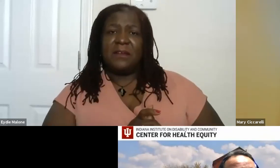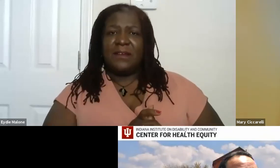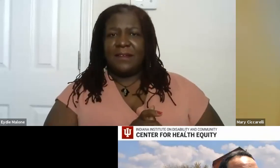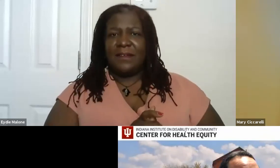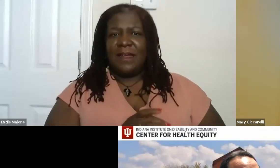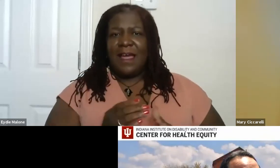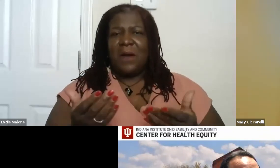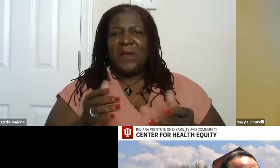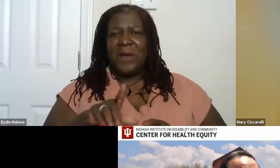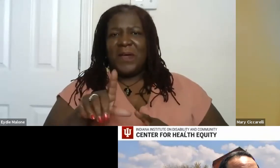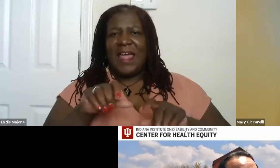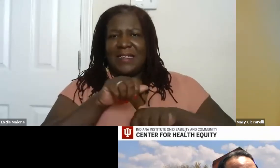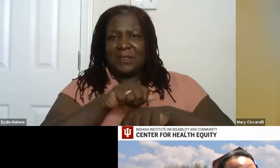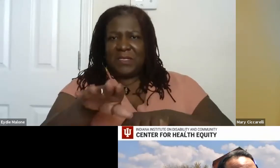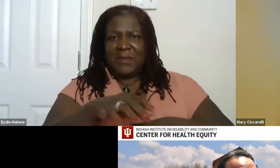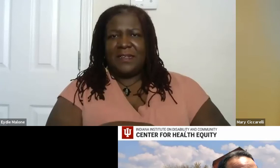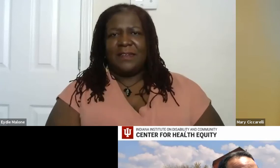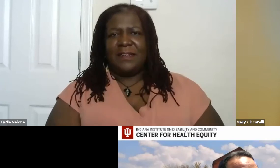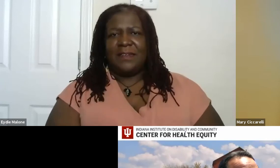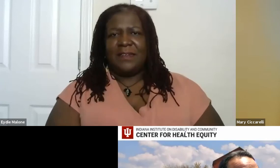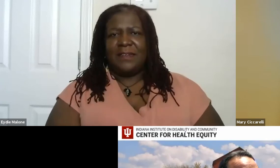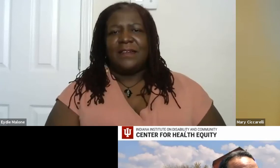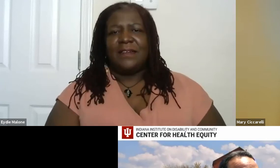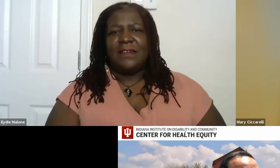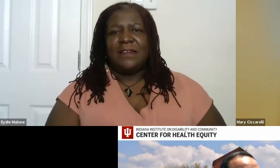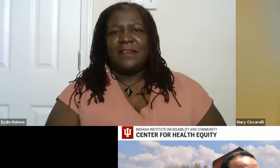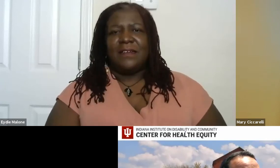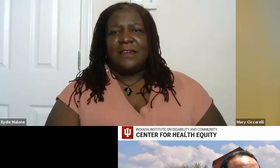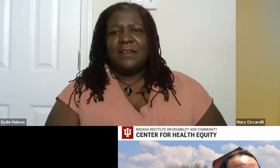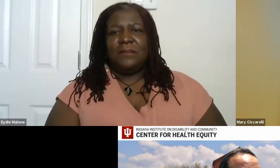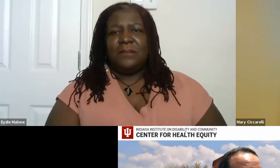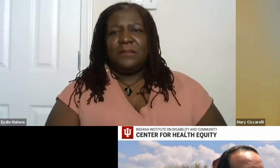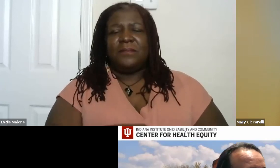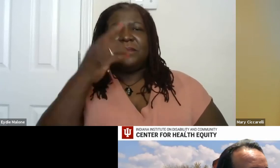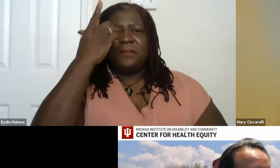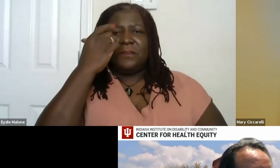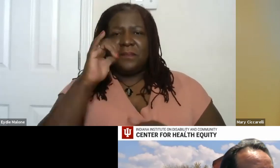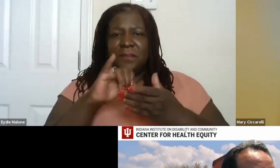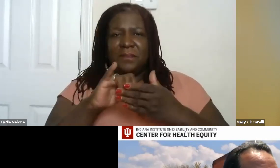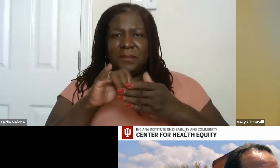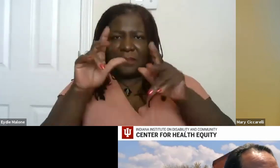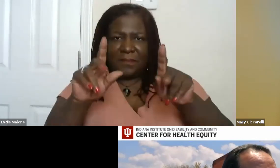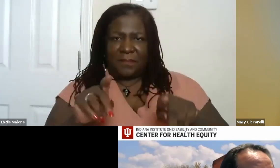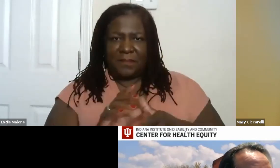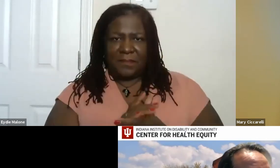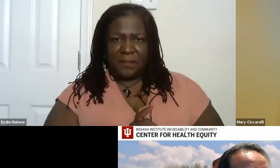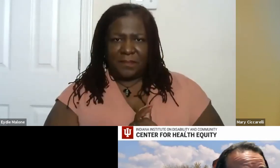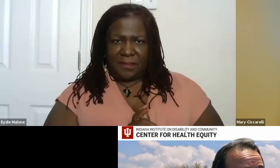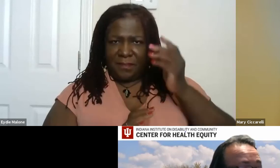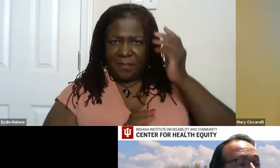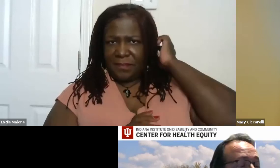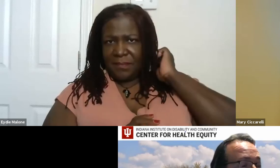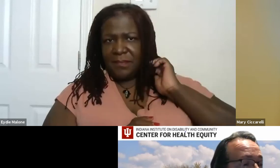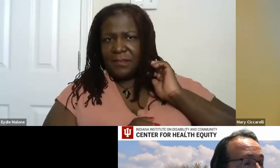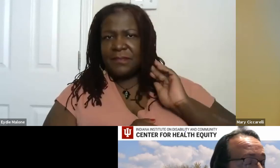that was submitted here just because this person obviously would like to have an answer